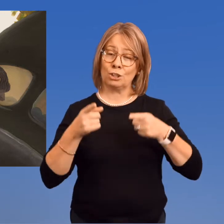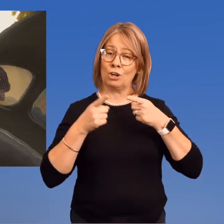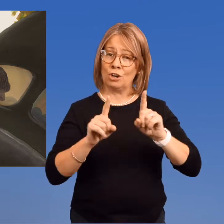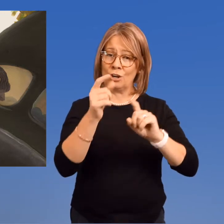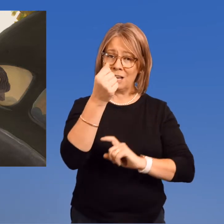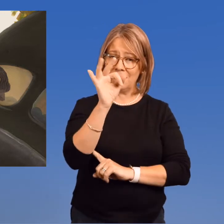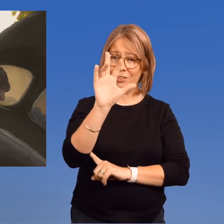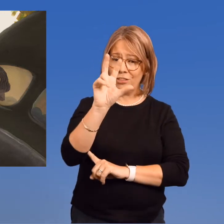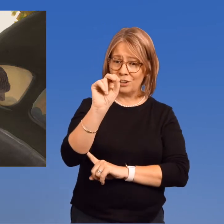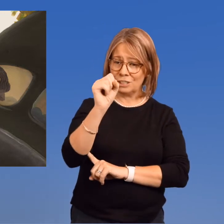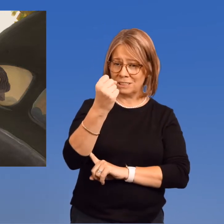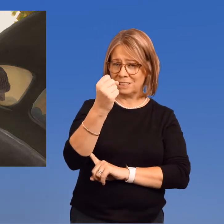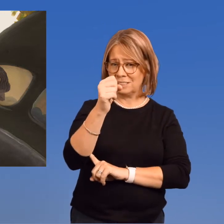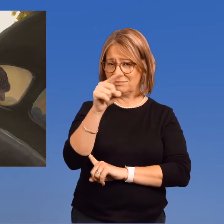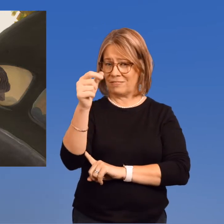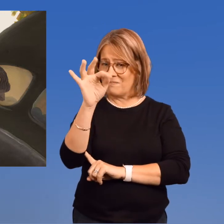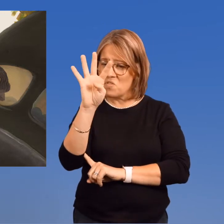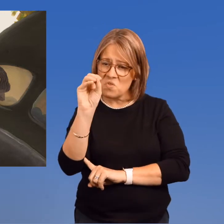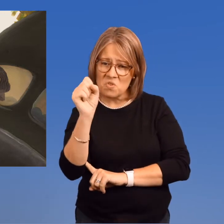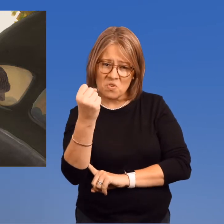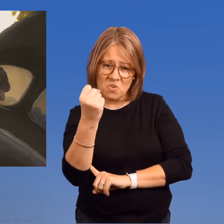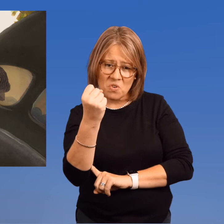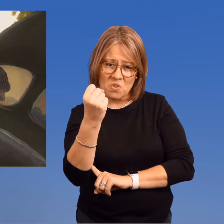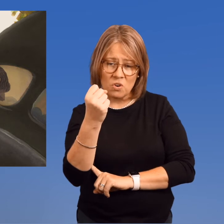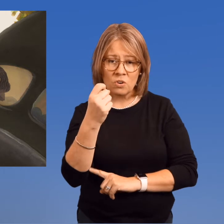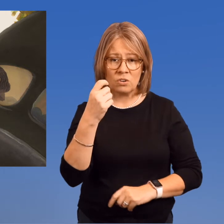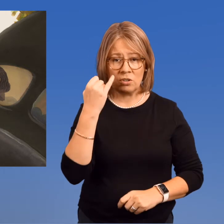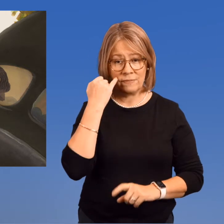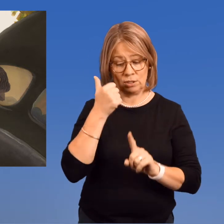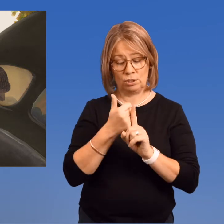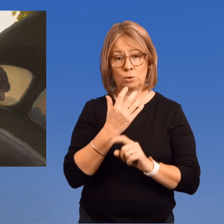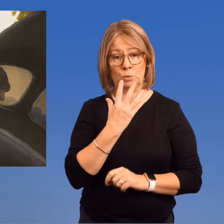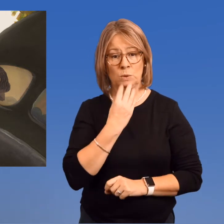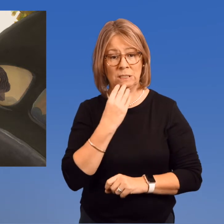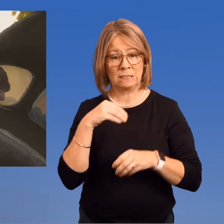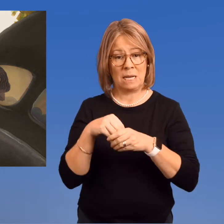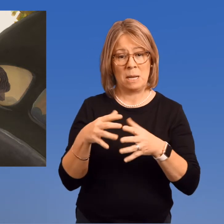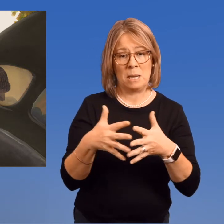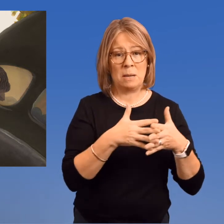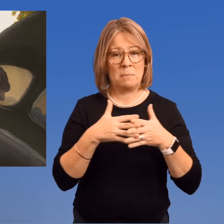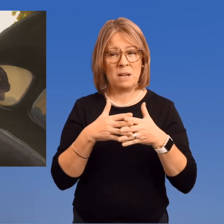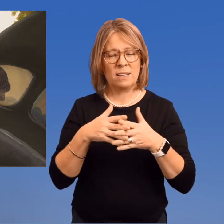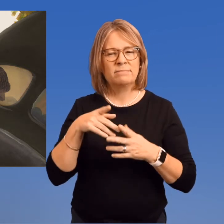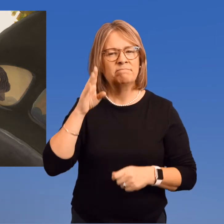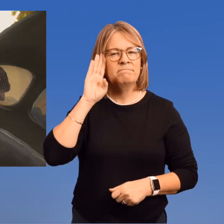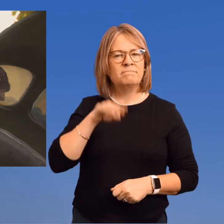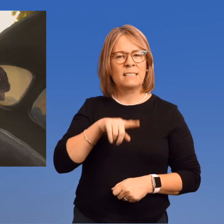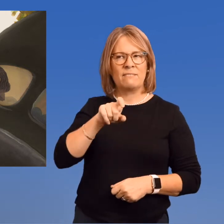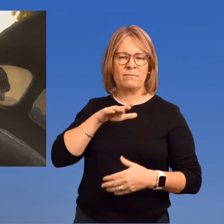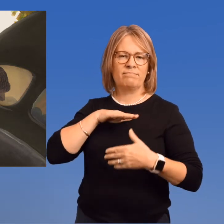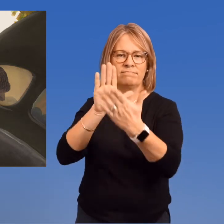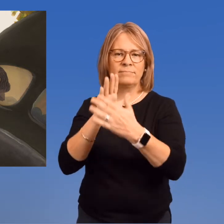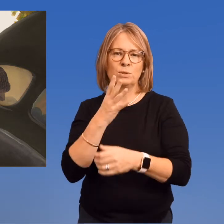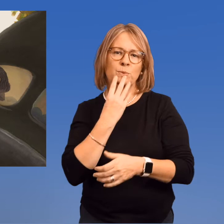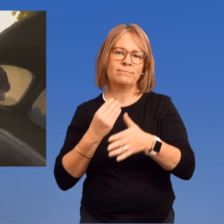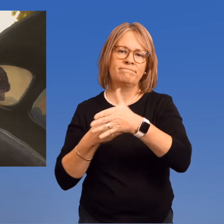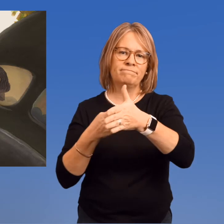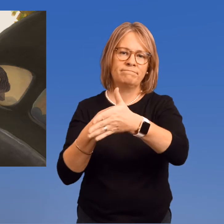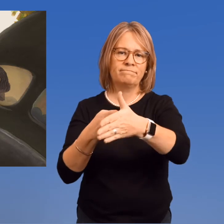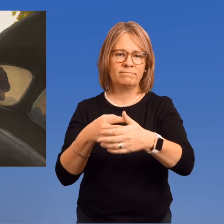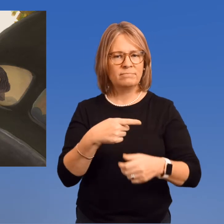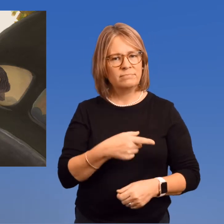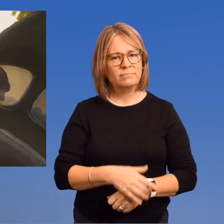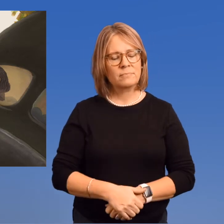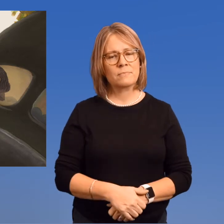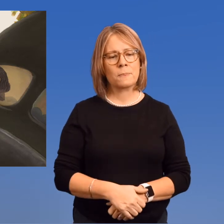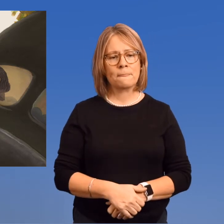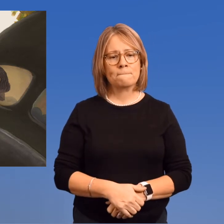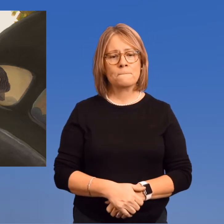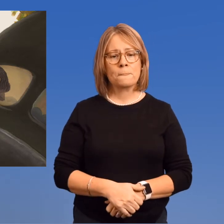During the 1930s and 1940s, to be Jewish in America was to know anti-Semitism.